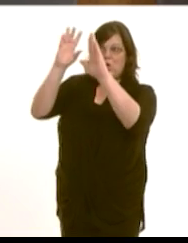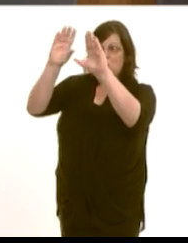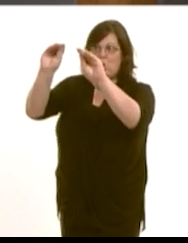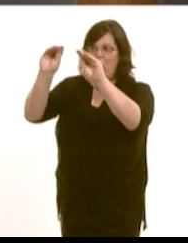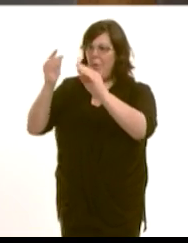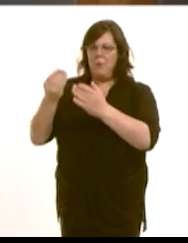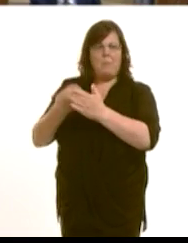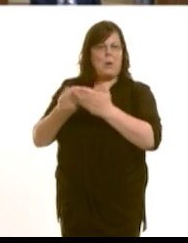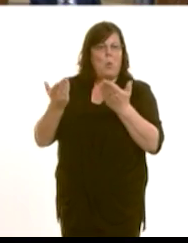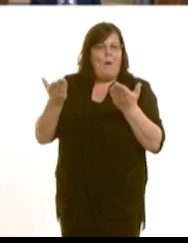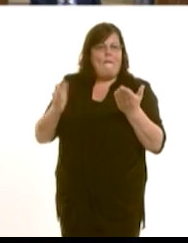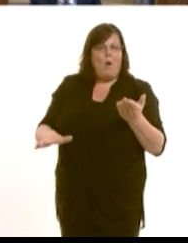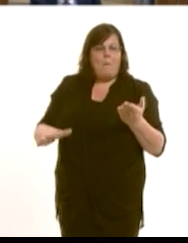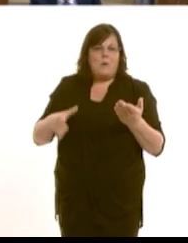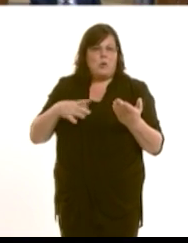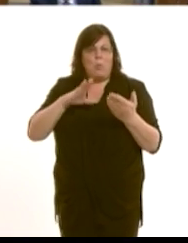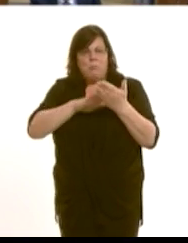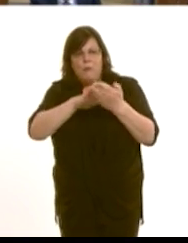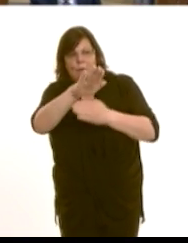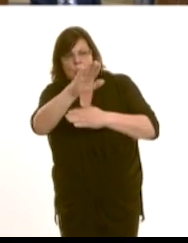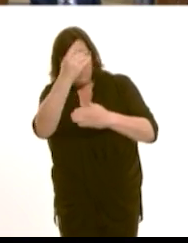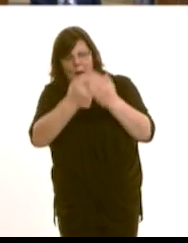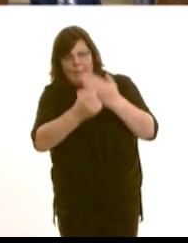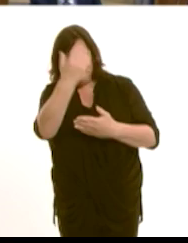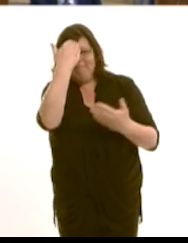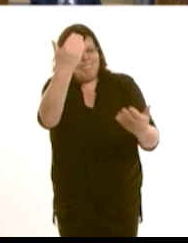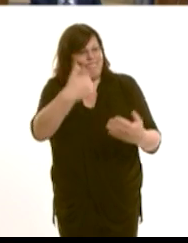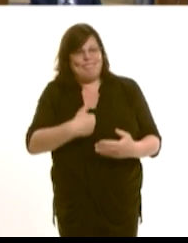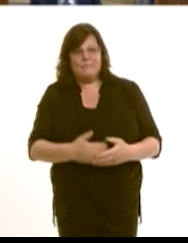continuity, I cannot predict its long-term future. Llyr Gruffydd: Well, thanks for that response.